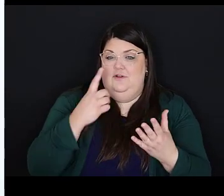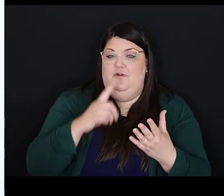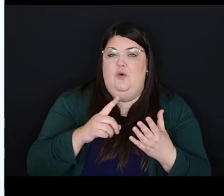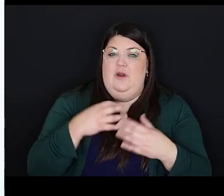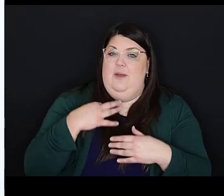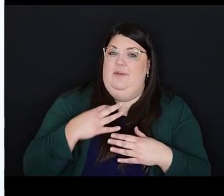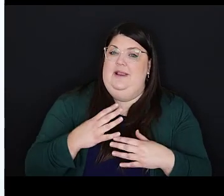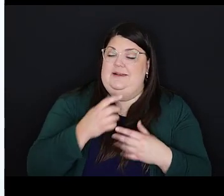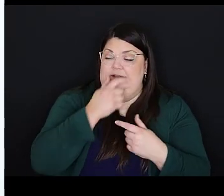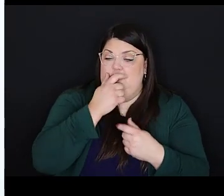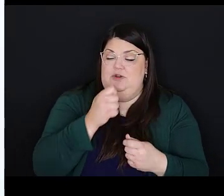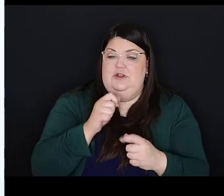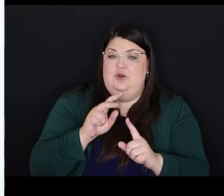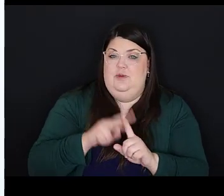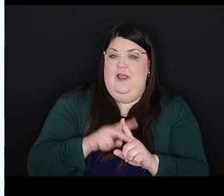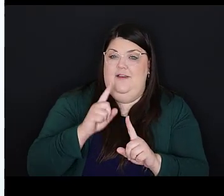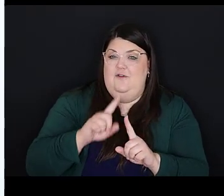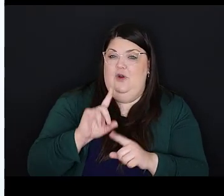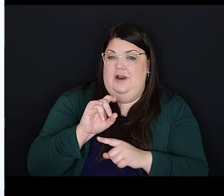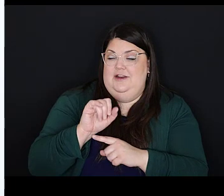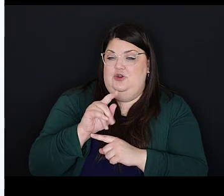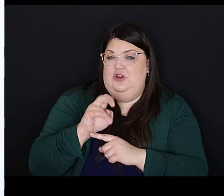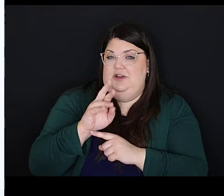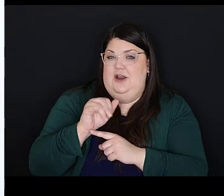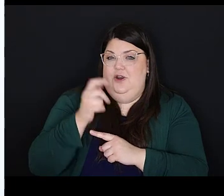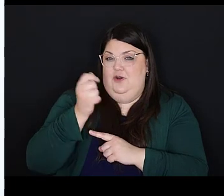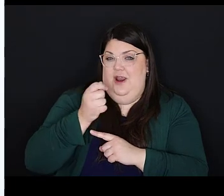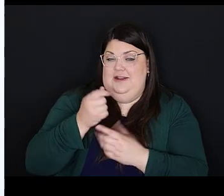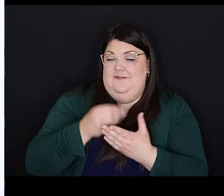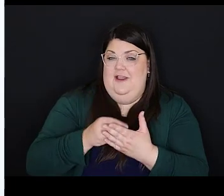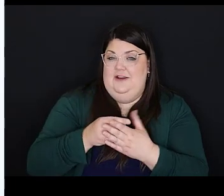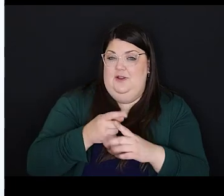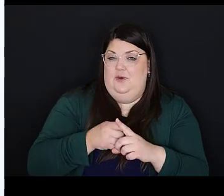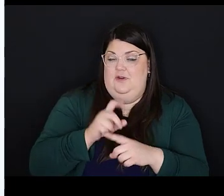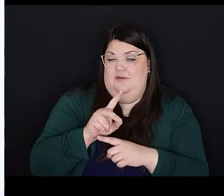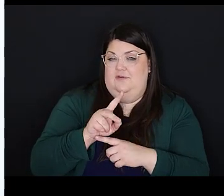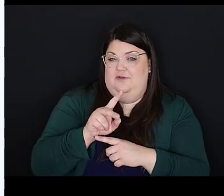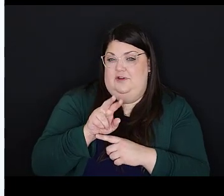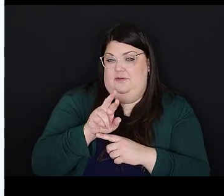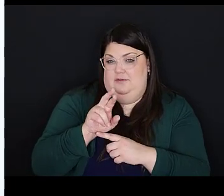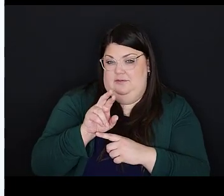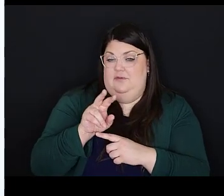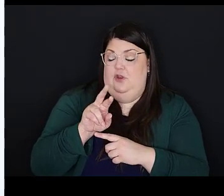applying for discretionary grants funded through the Rehabilitation Services Administration (RSA).